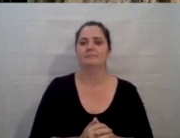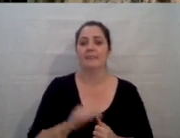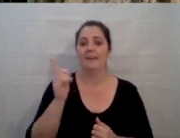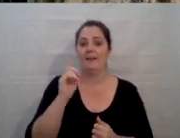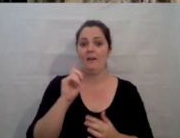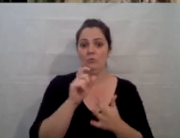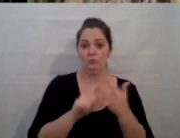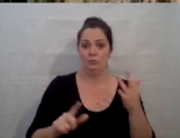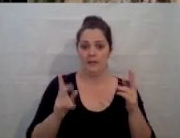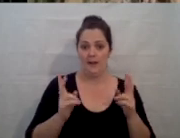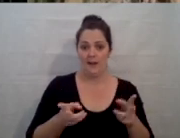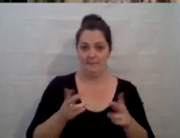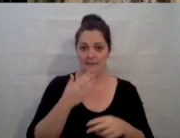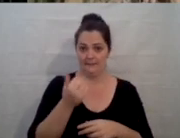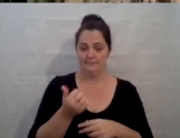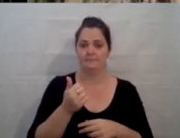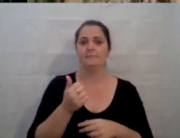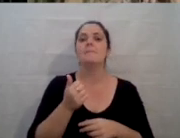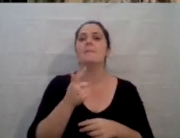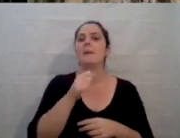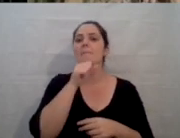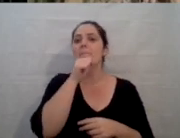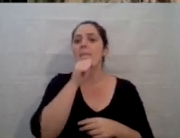So I'm looking over here at Atticus and I'm getting